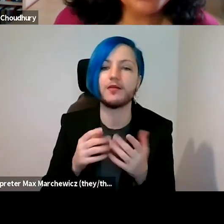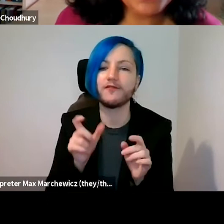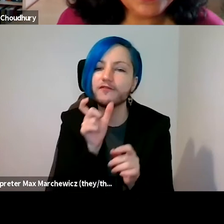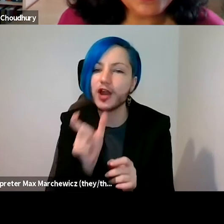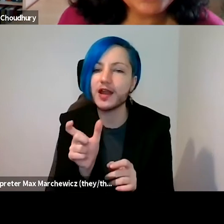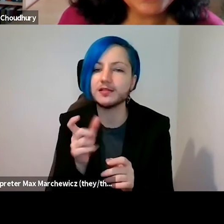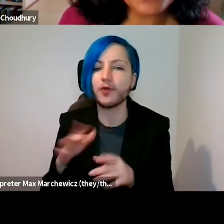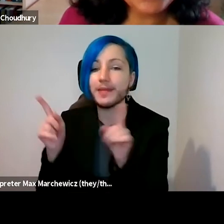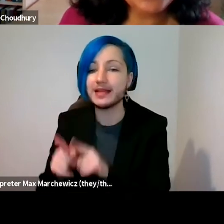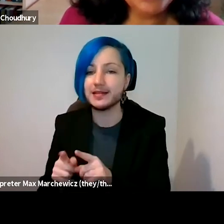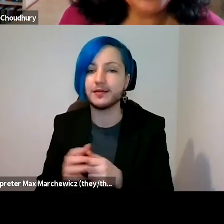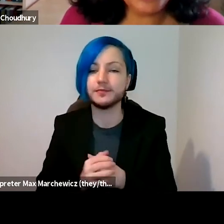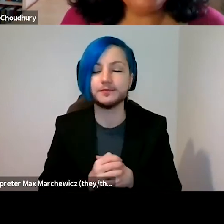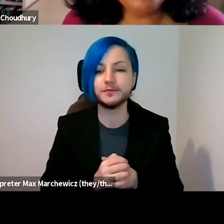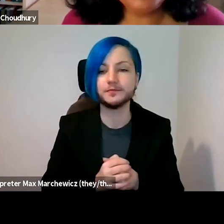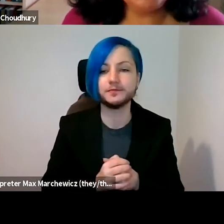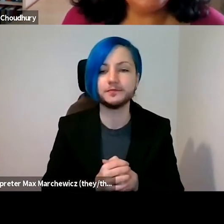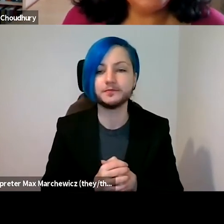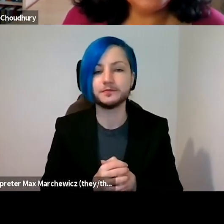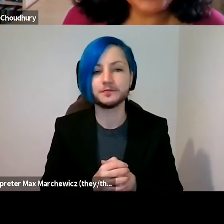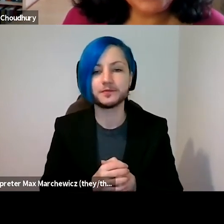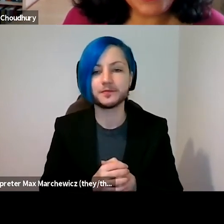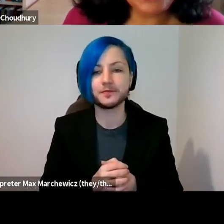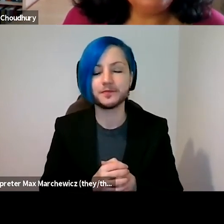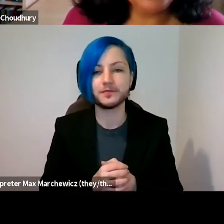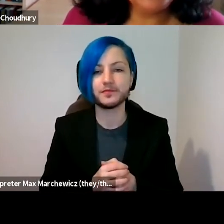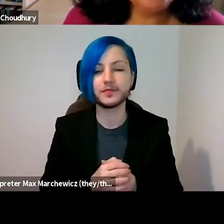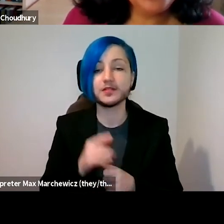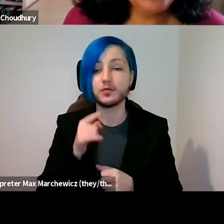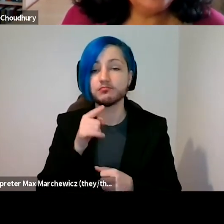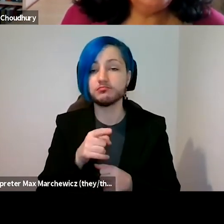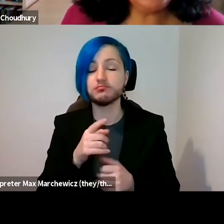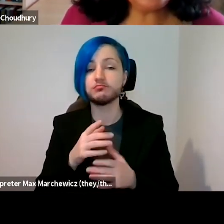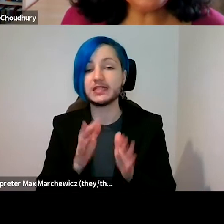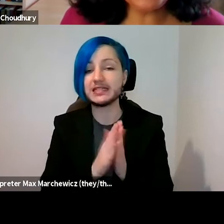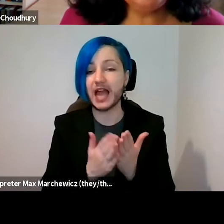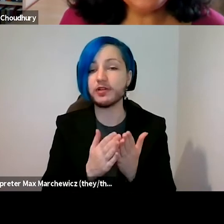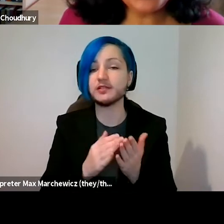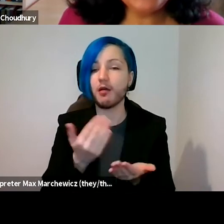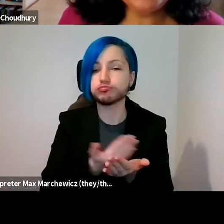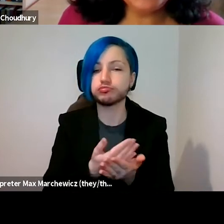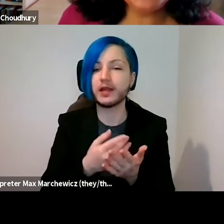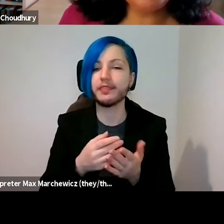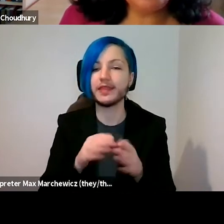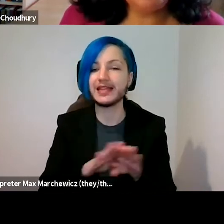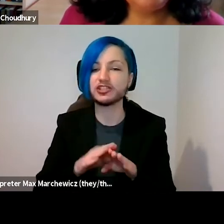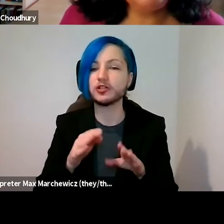in the LNS, the National Library of Scotland in Edinburgh. While Scott's enthusiastic search for,